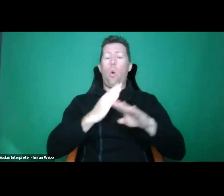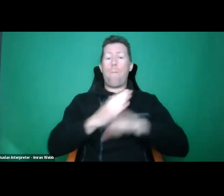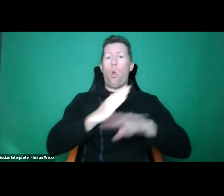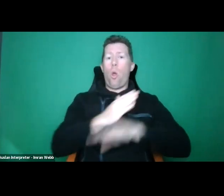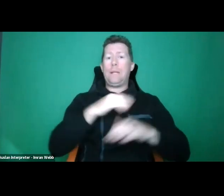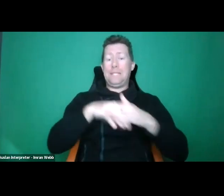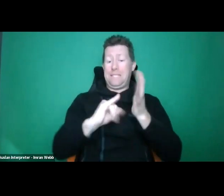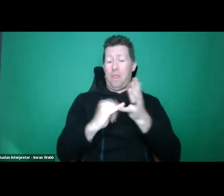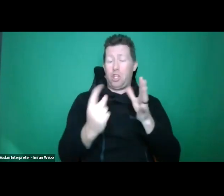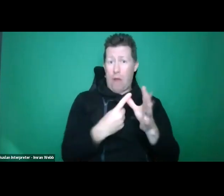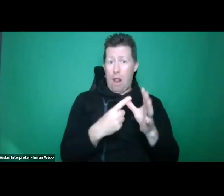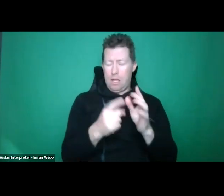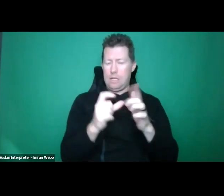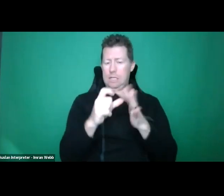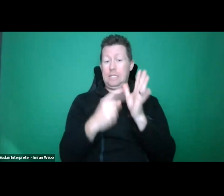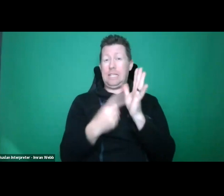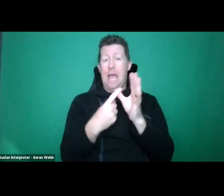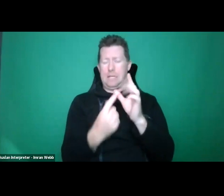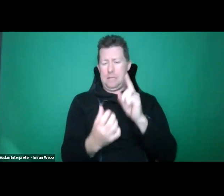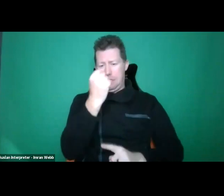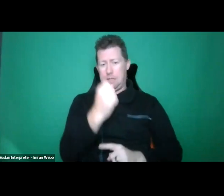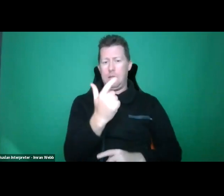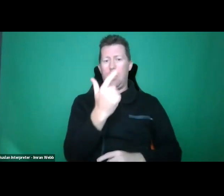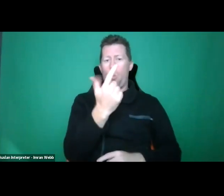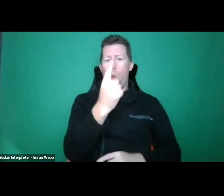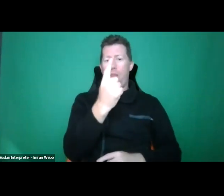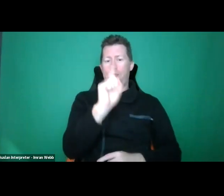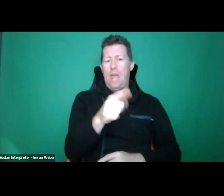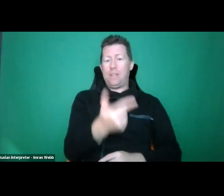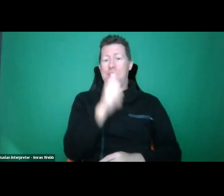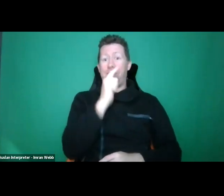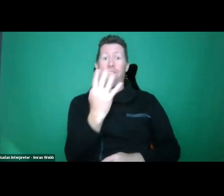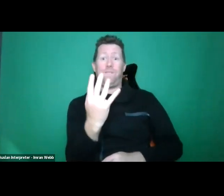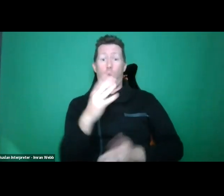the data identified only 1704 students with autism in South Australia,